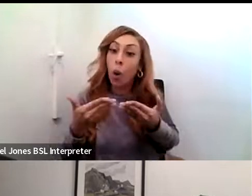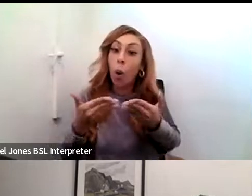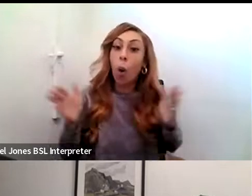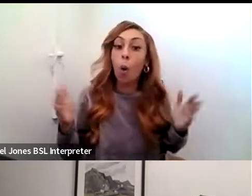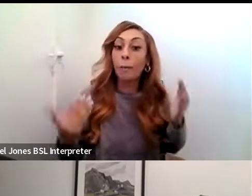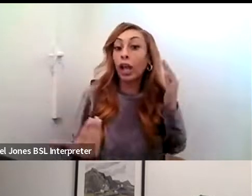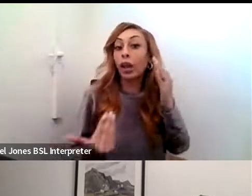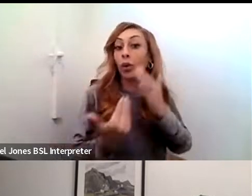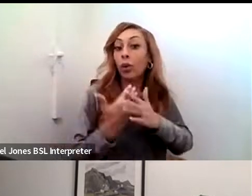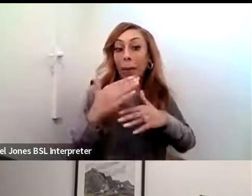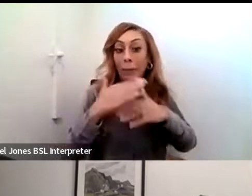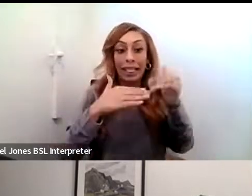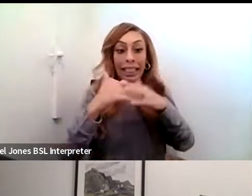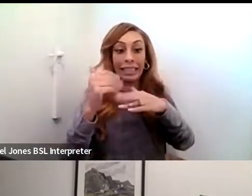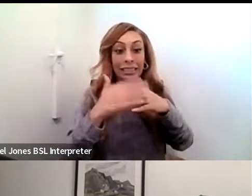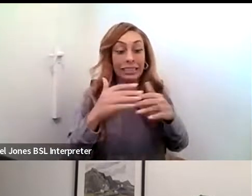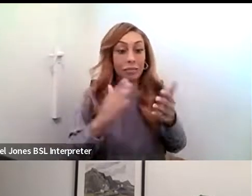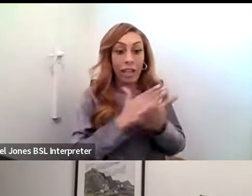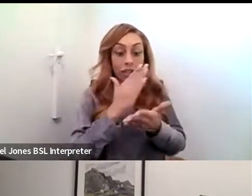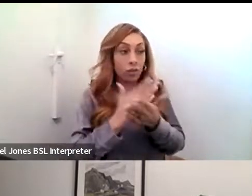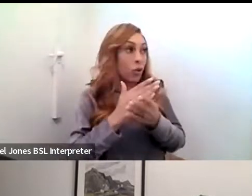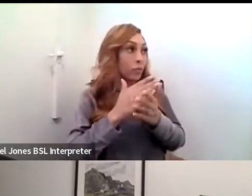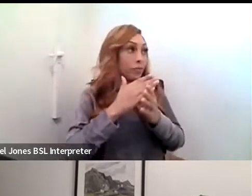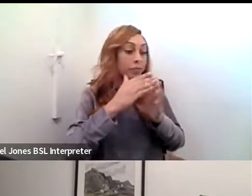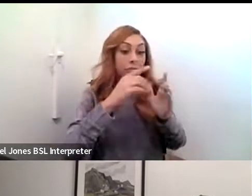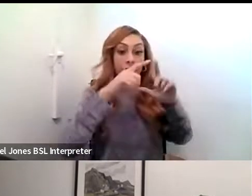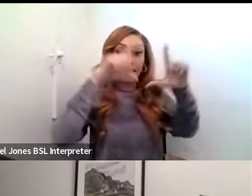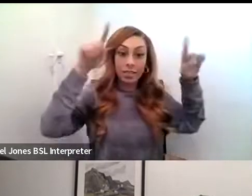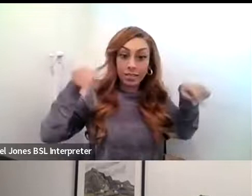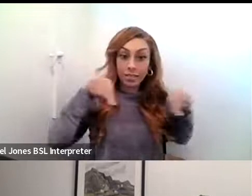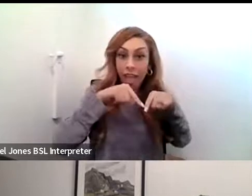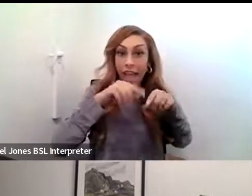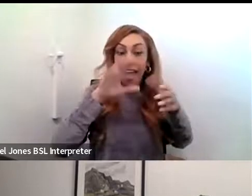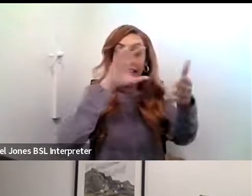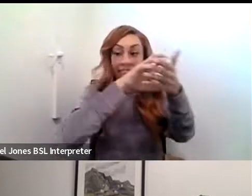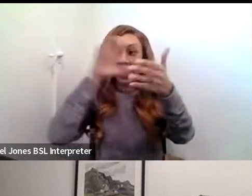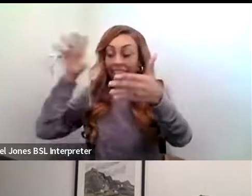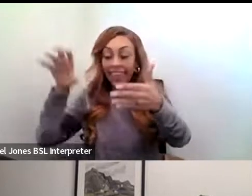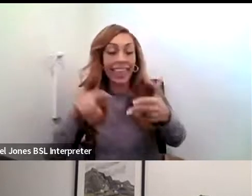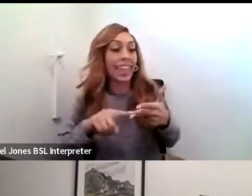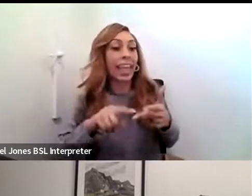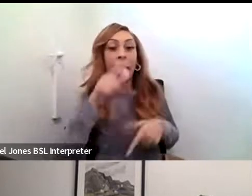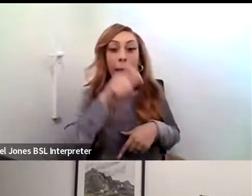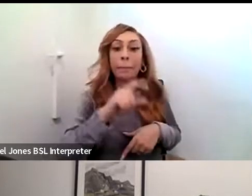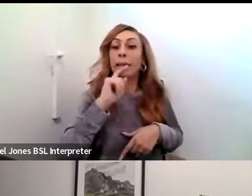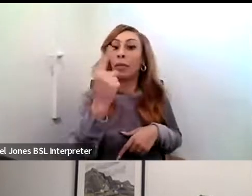you would ensure that you had signage up, and you would ensure that people could get in the front door,